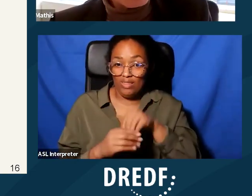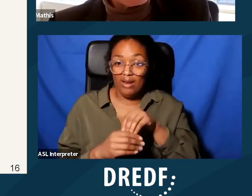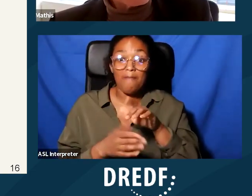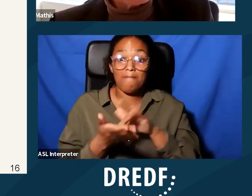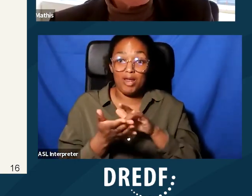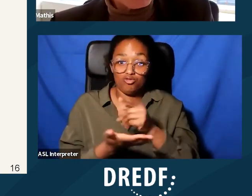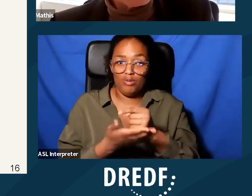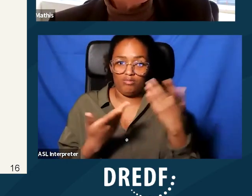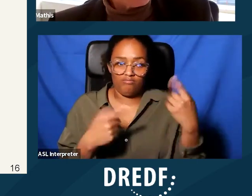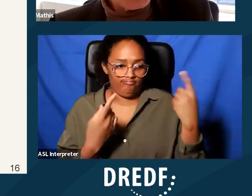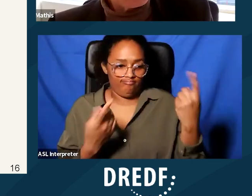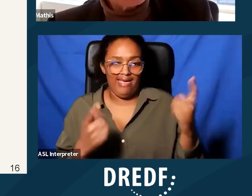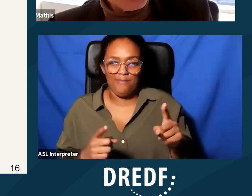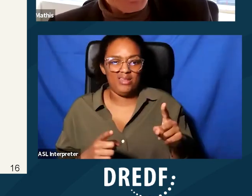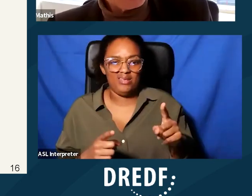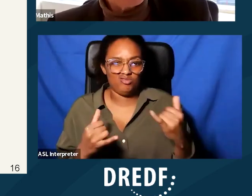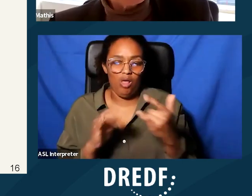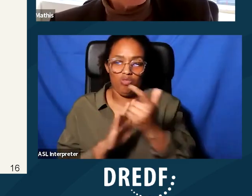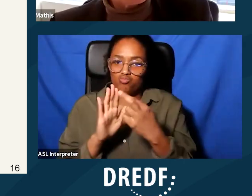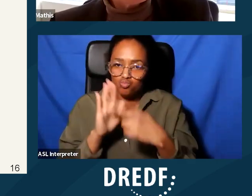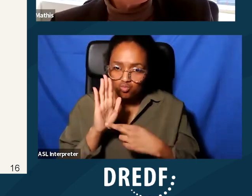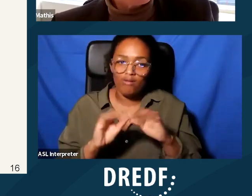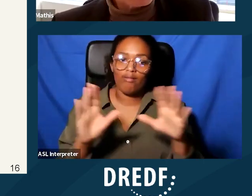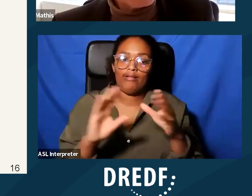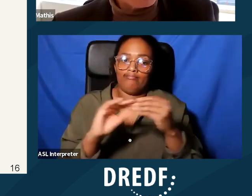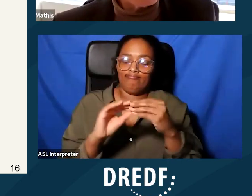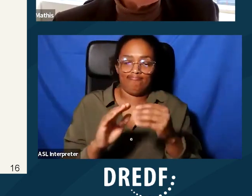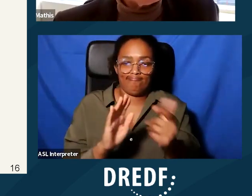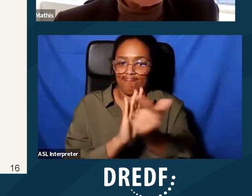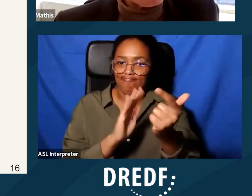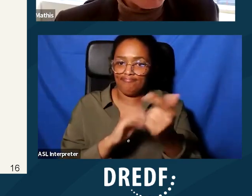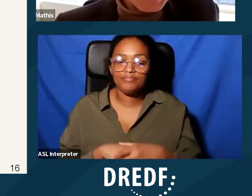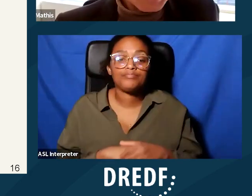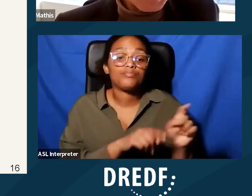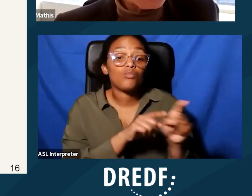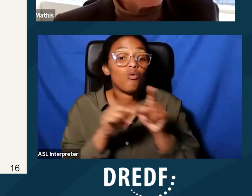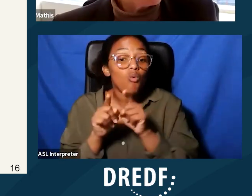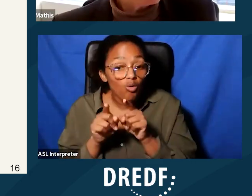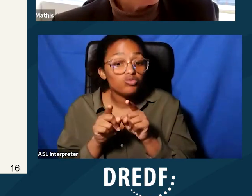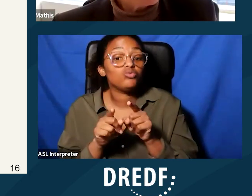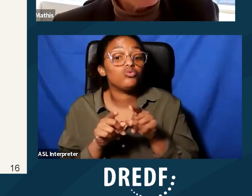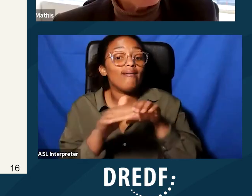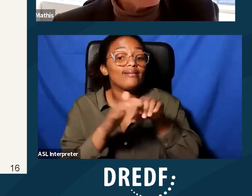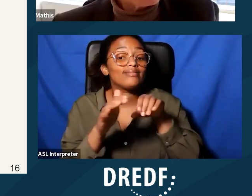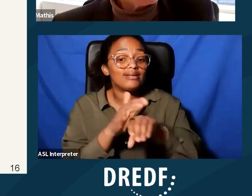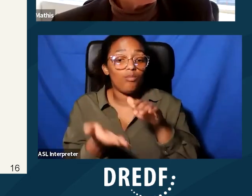in medical treatment to treat somebody with a disability that way. And then the rules talk about